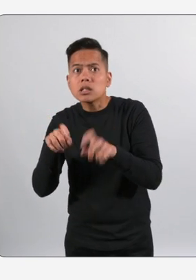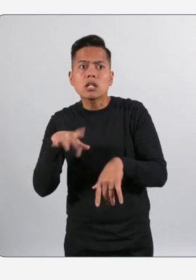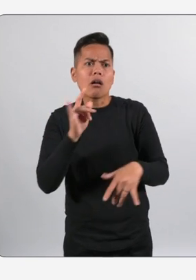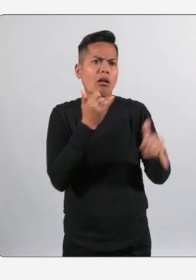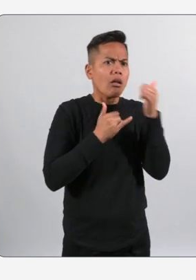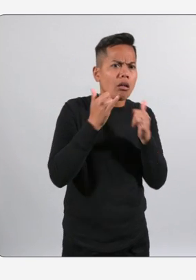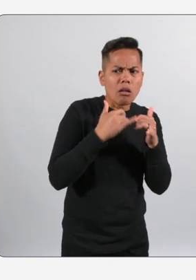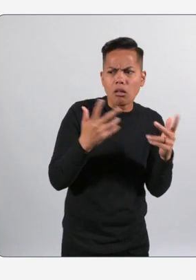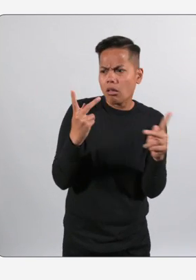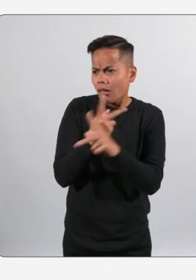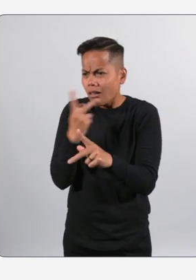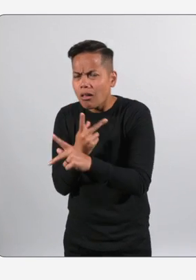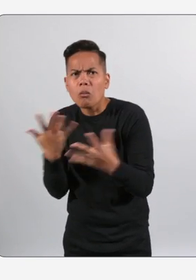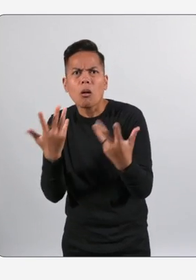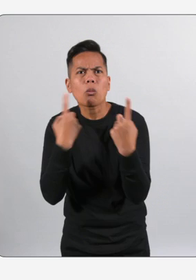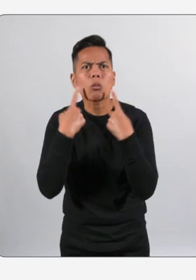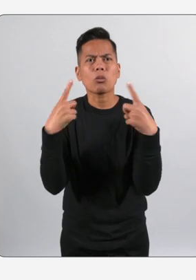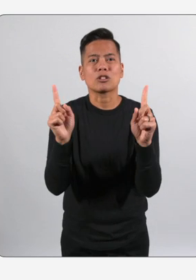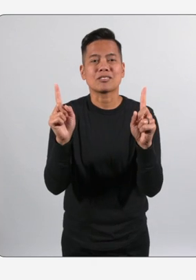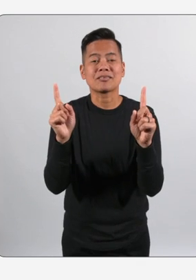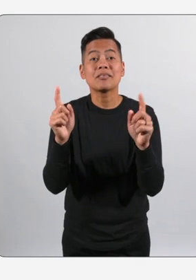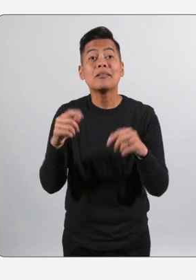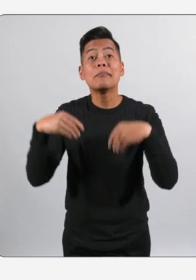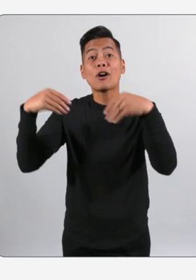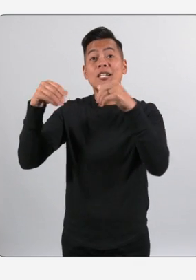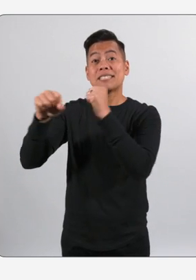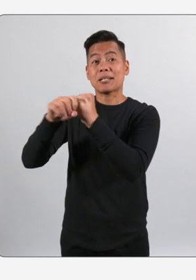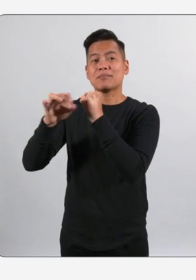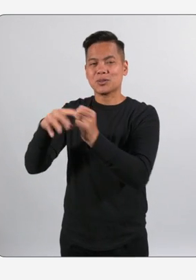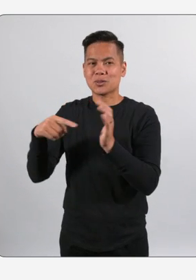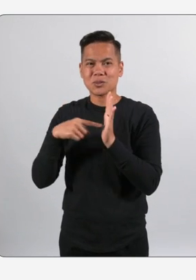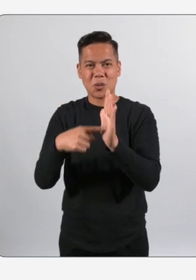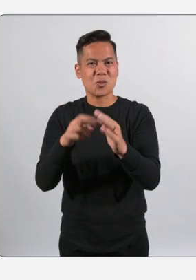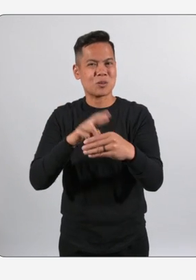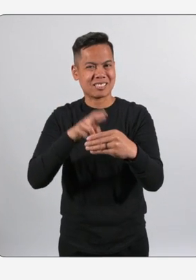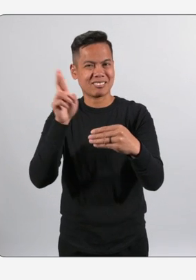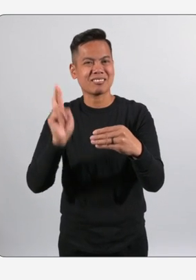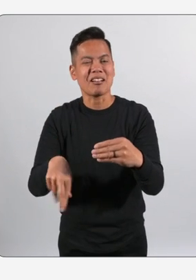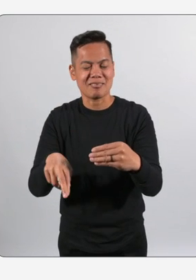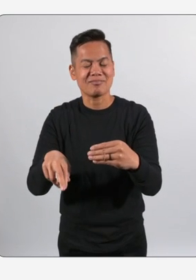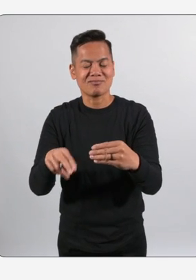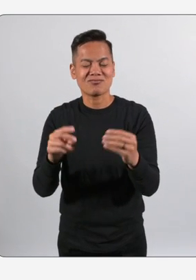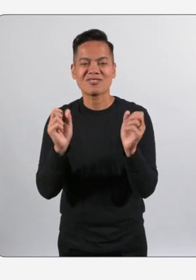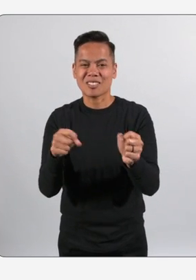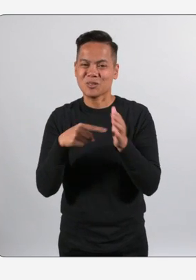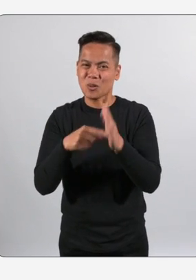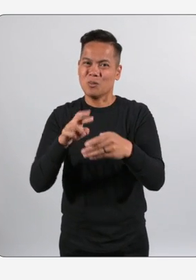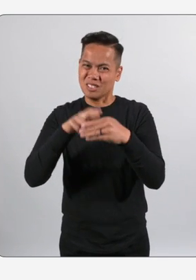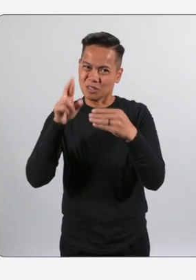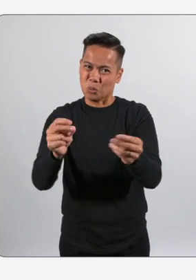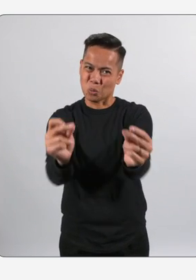Marketing campaigns have to show results, and they have to show results quickly. That was our intent behind